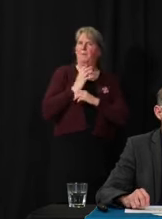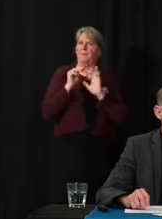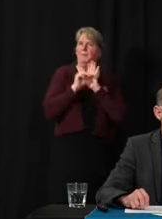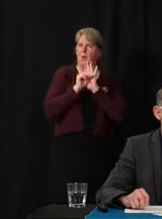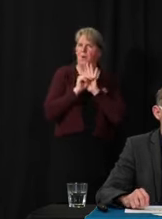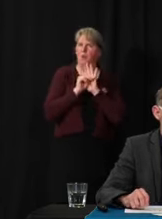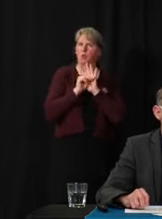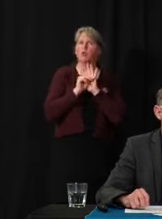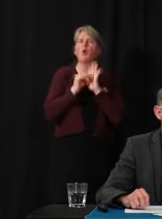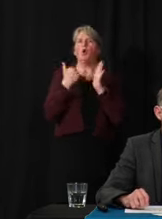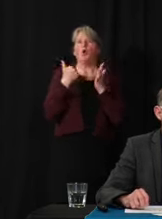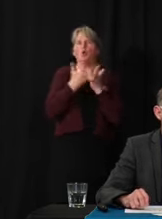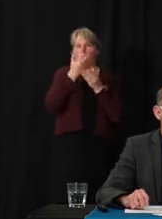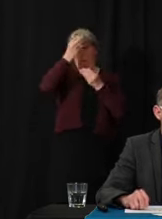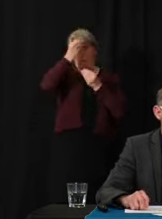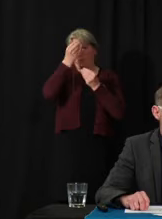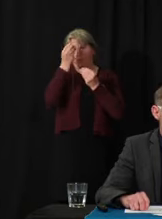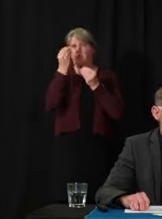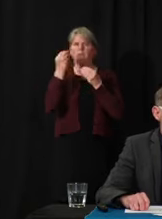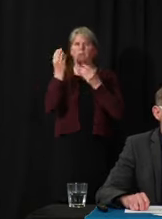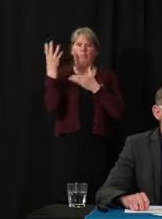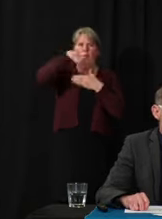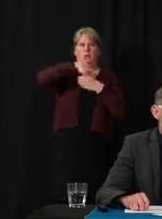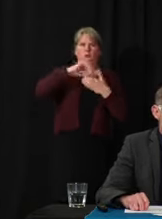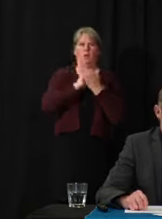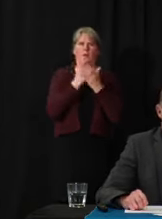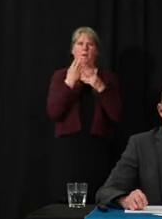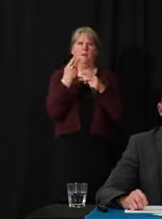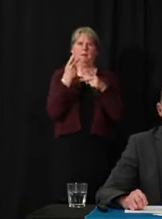a slightly more sophisticated model with new numbers that I